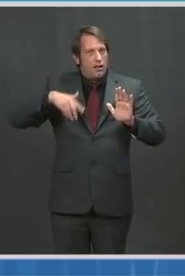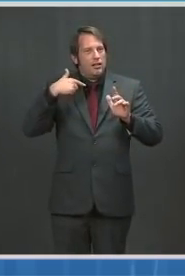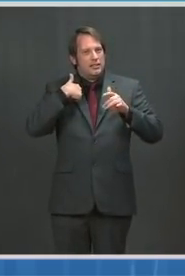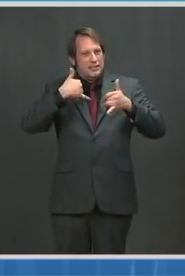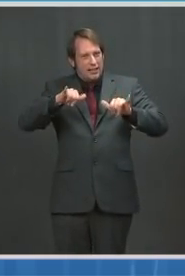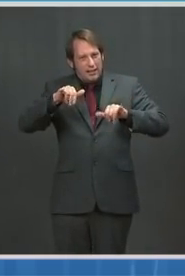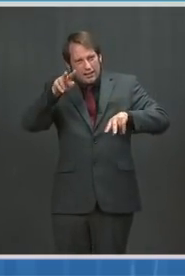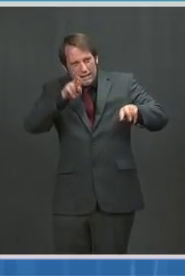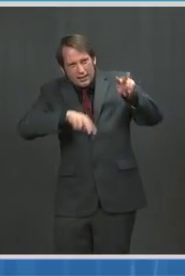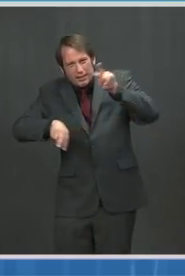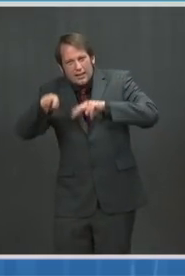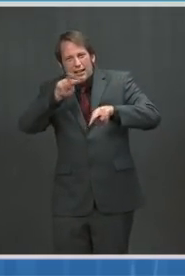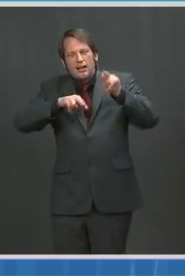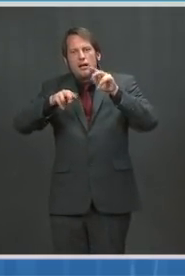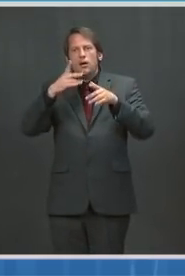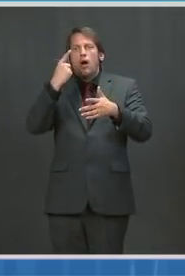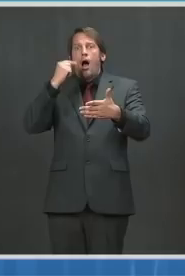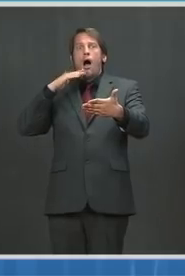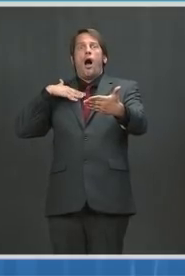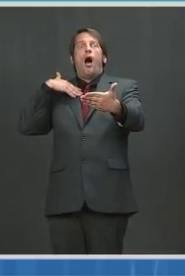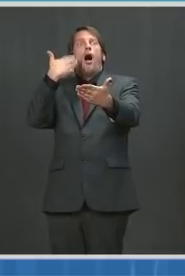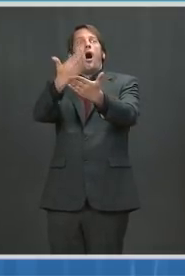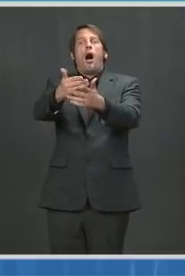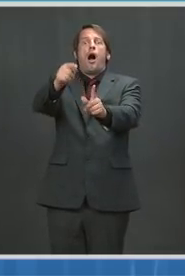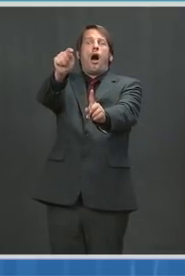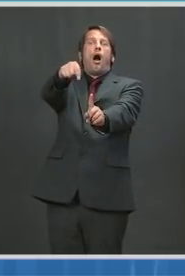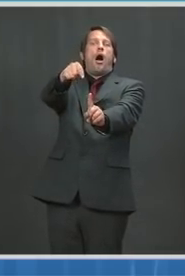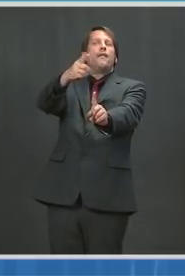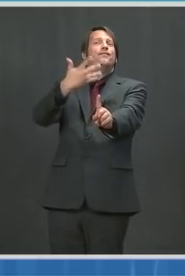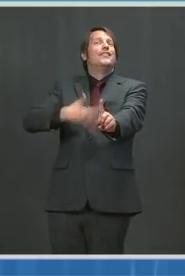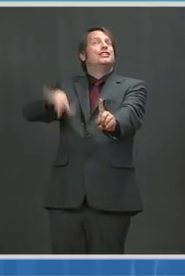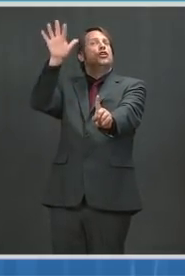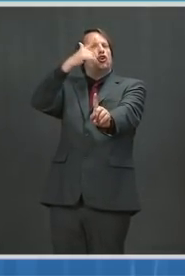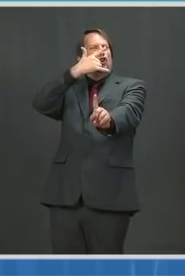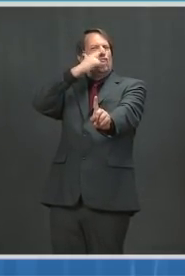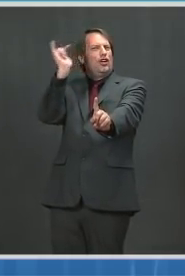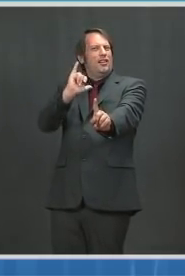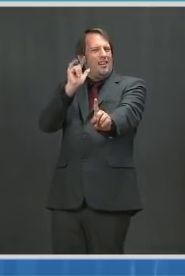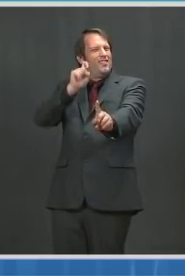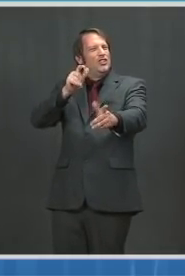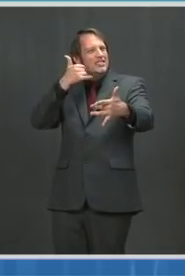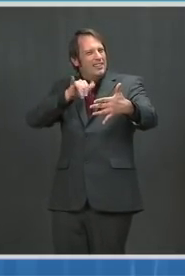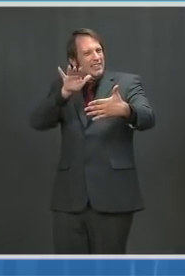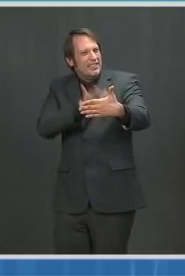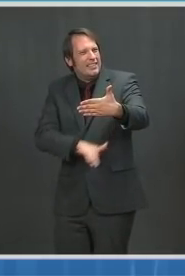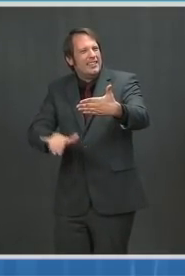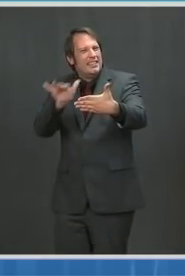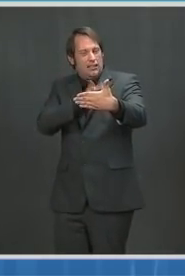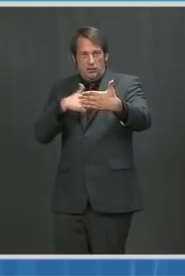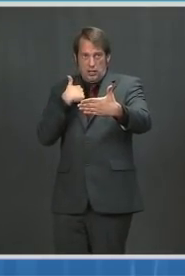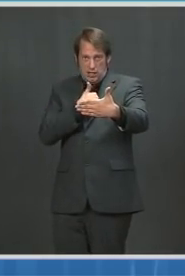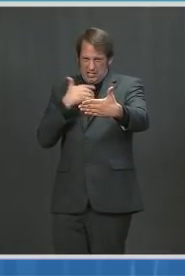What should people be looking for to know that we are approaching that? Since we know we're not at it now, what does that look like?